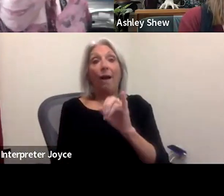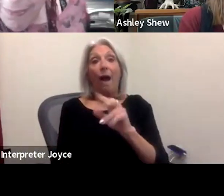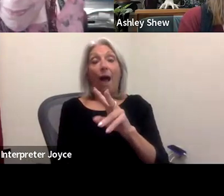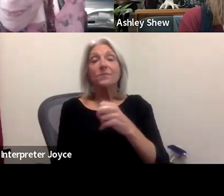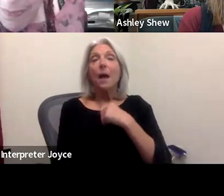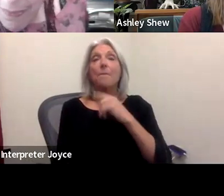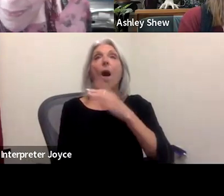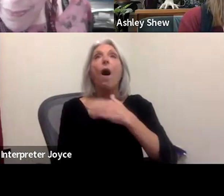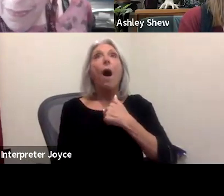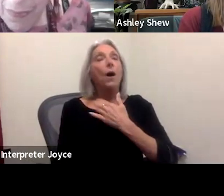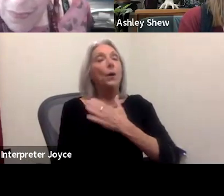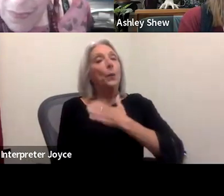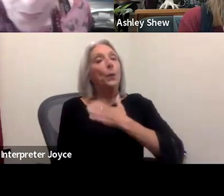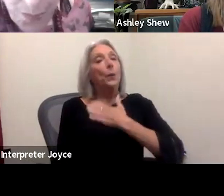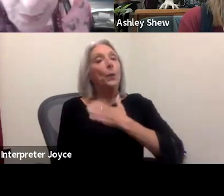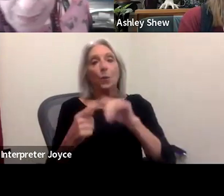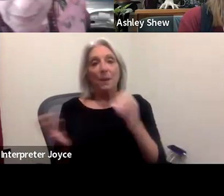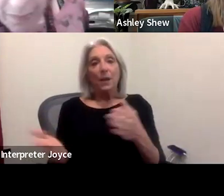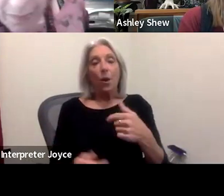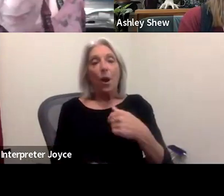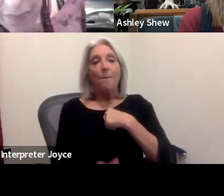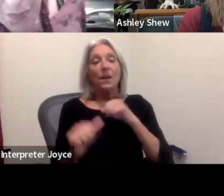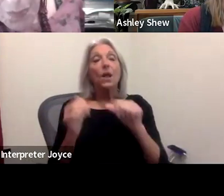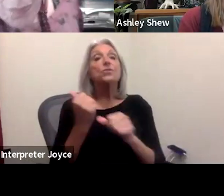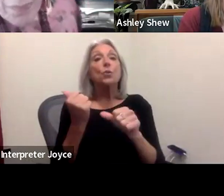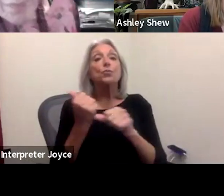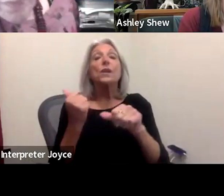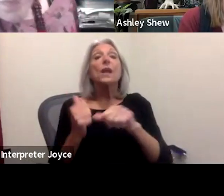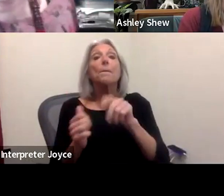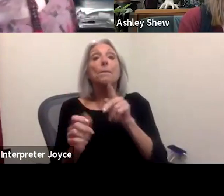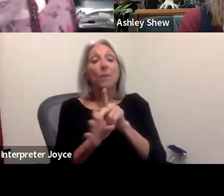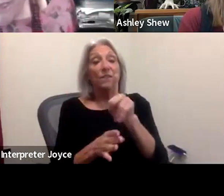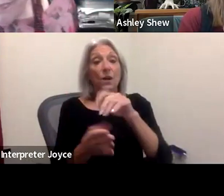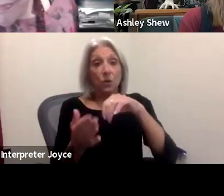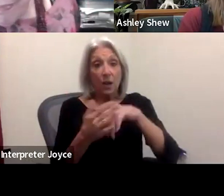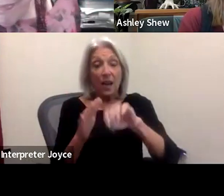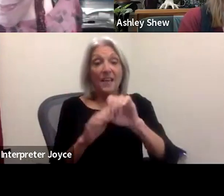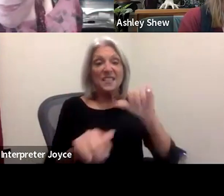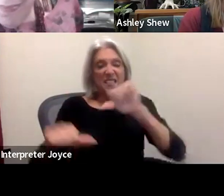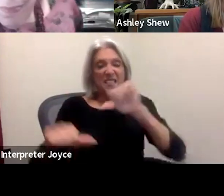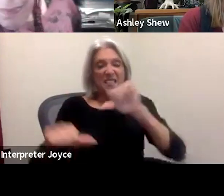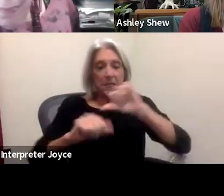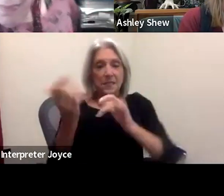I am an Associate Professor at Virginia Tech in Science, Technology, and Society.